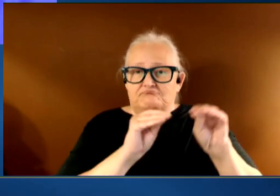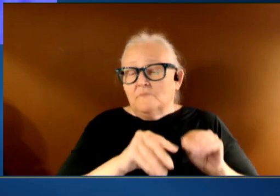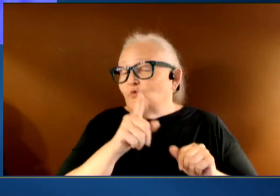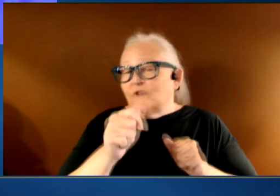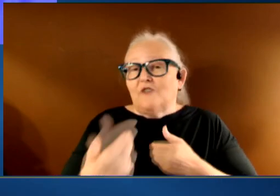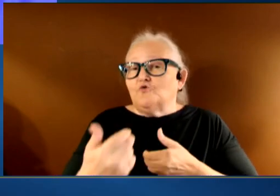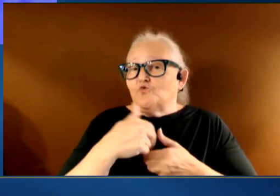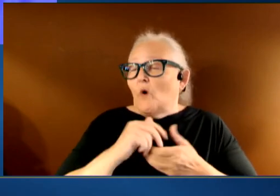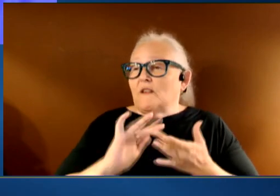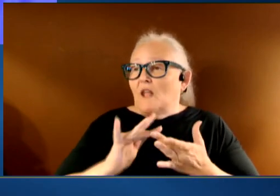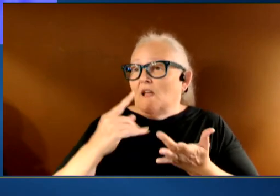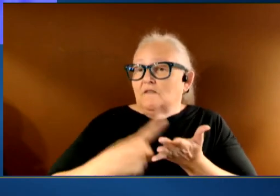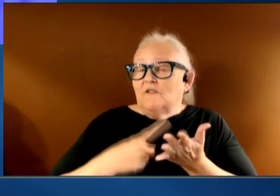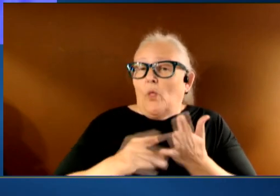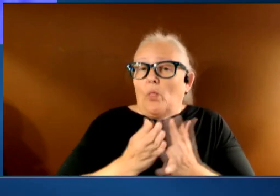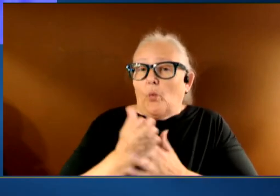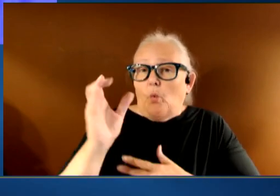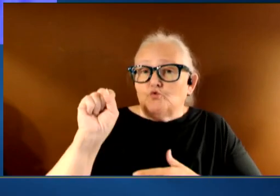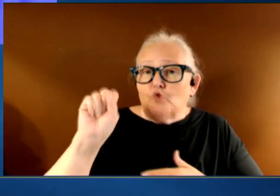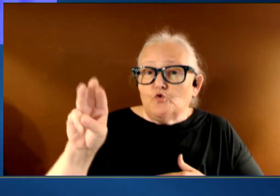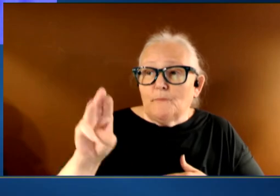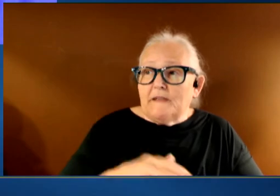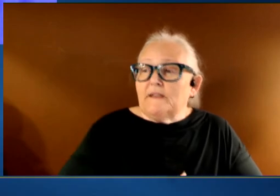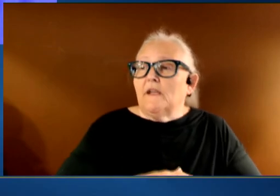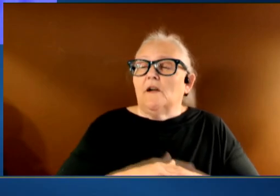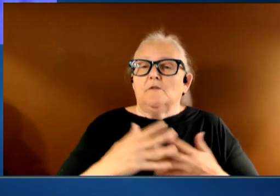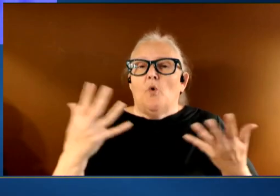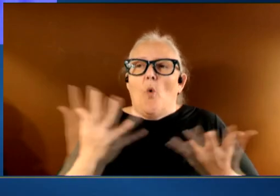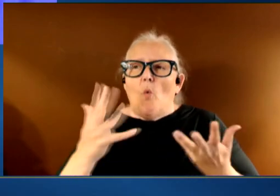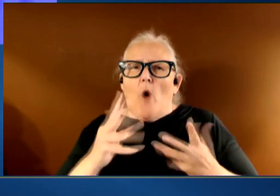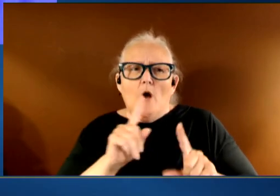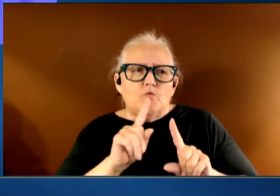social media. Share your reactions and messages with the field throughout the